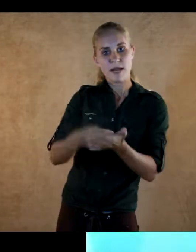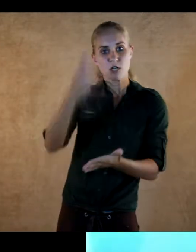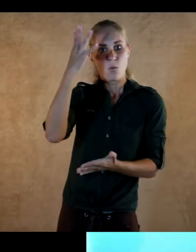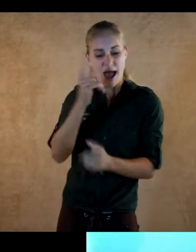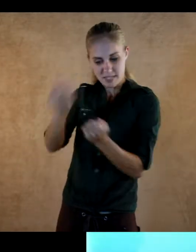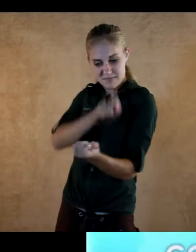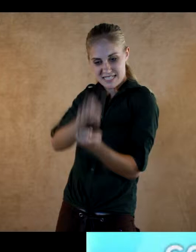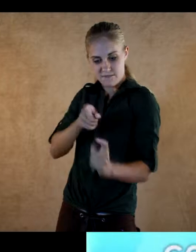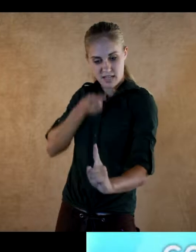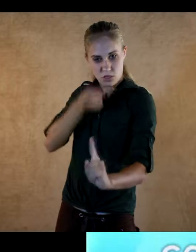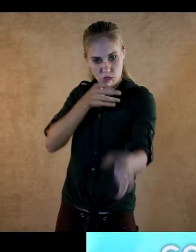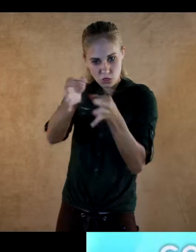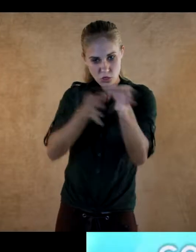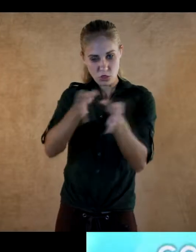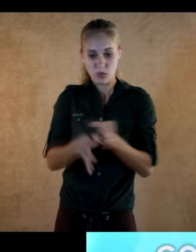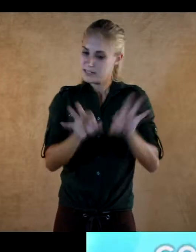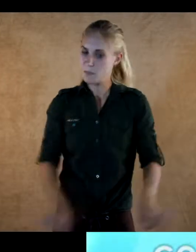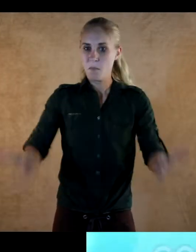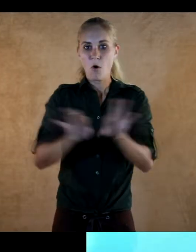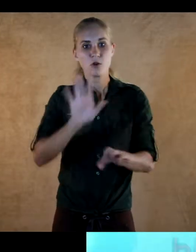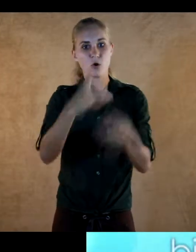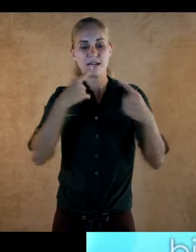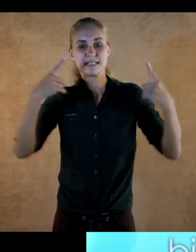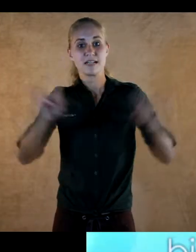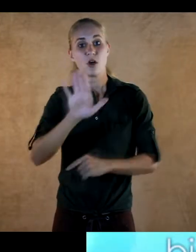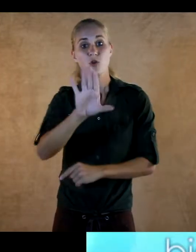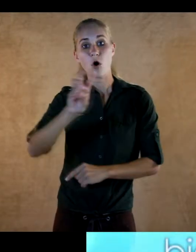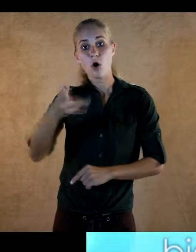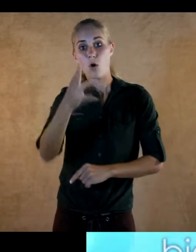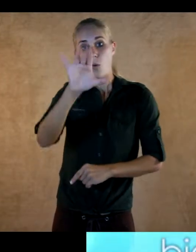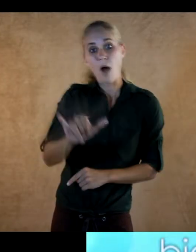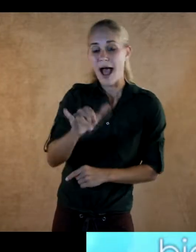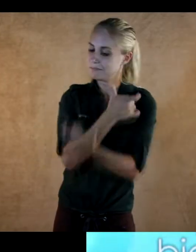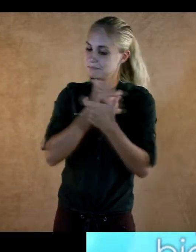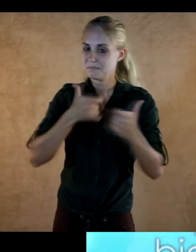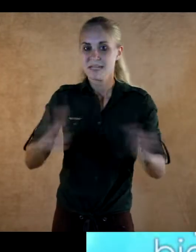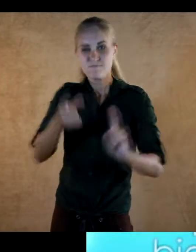Your WHY is the key component to your success. Your WHY needs to be bigger than your WHY NOT.